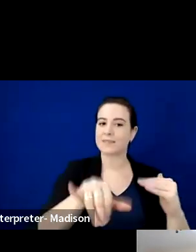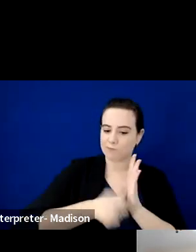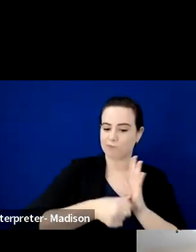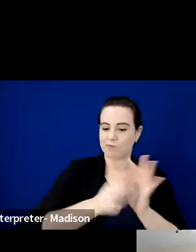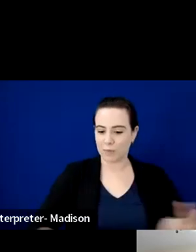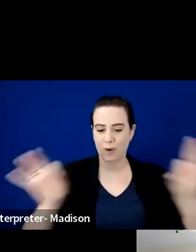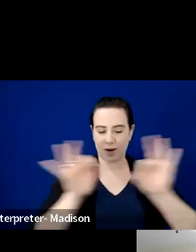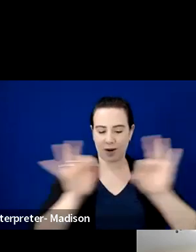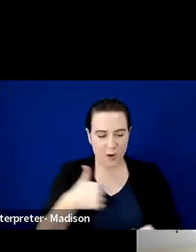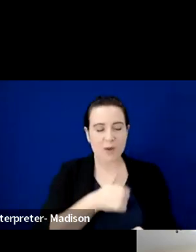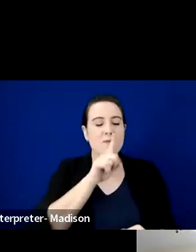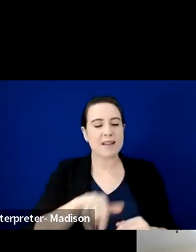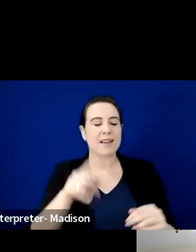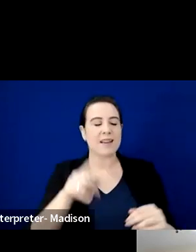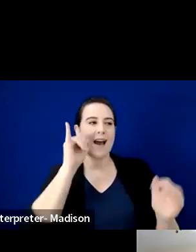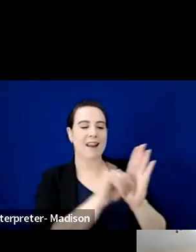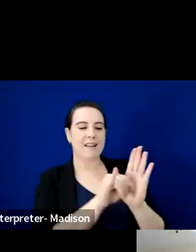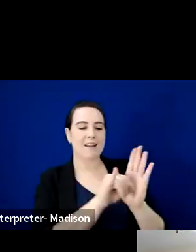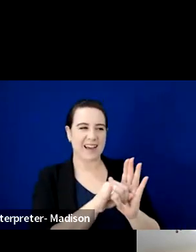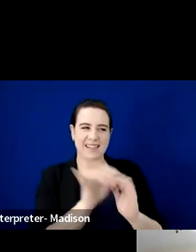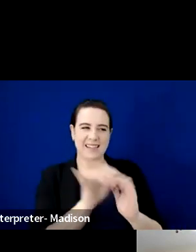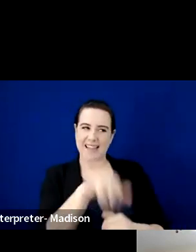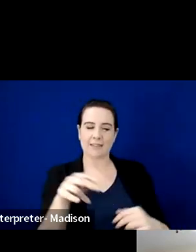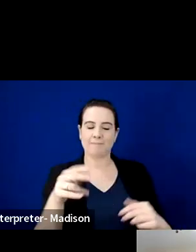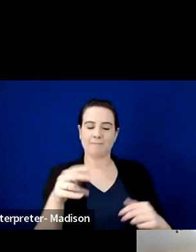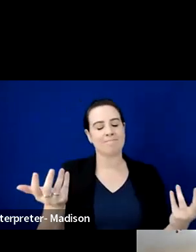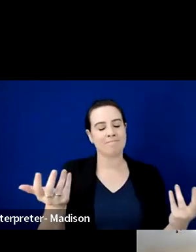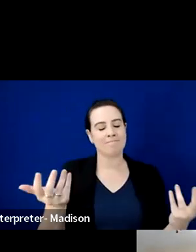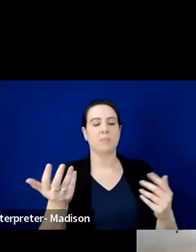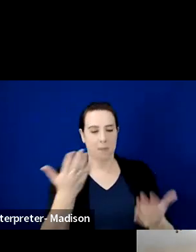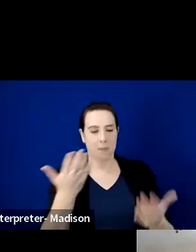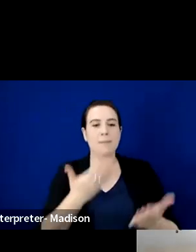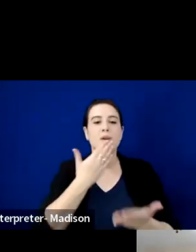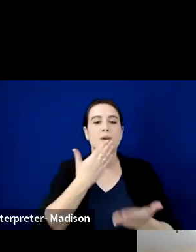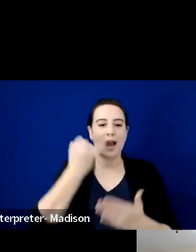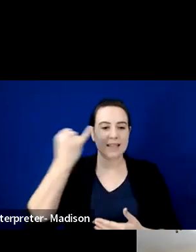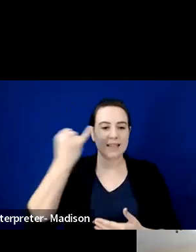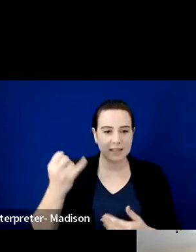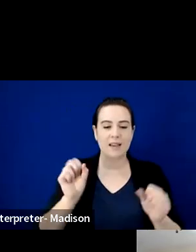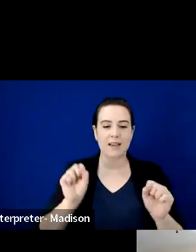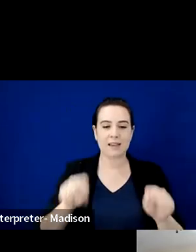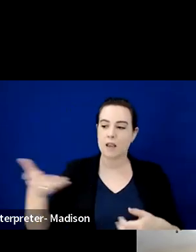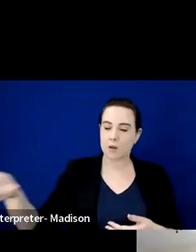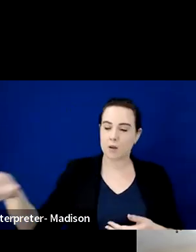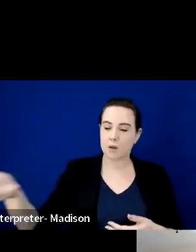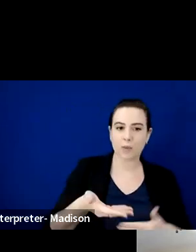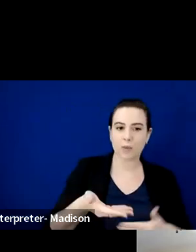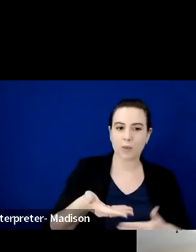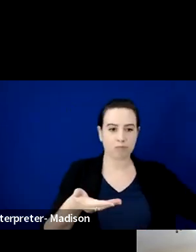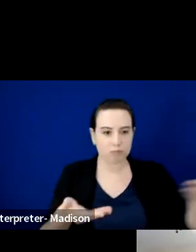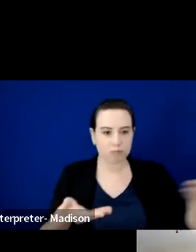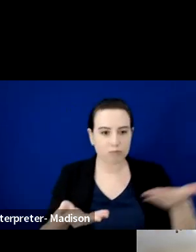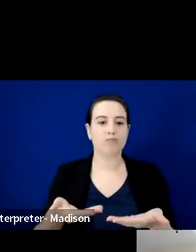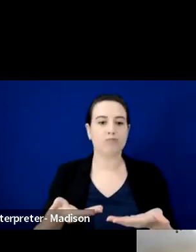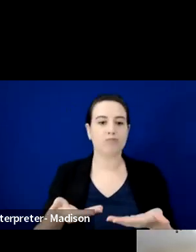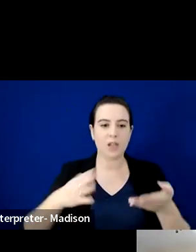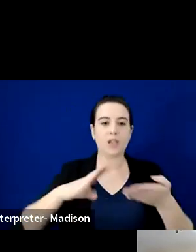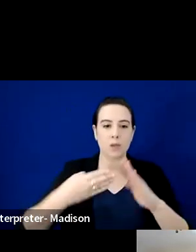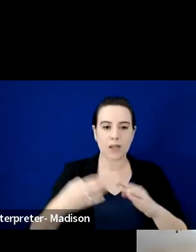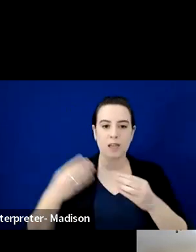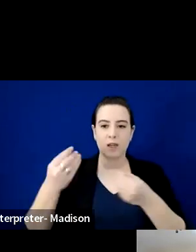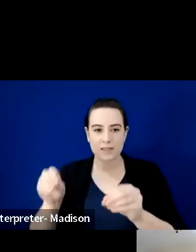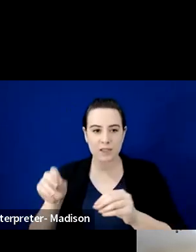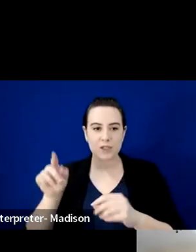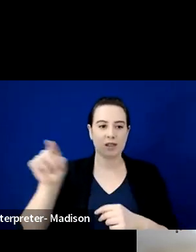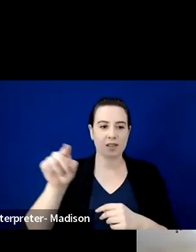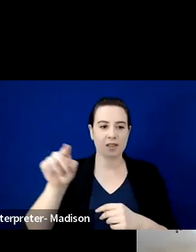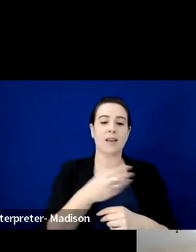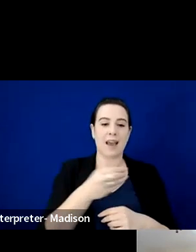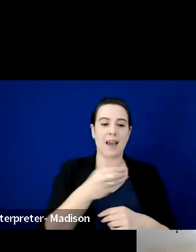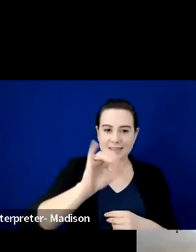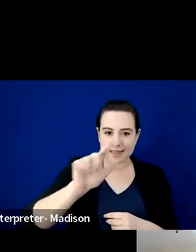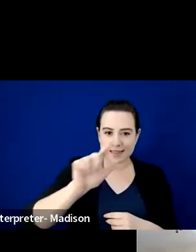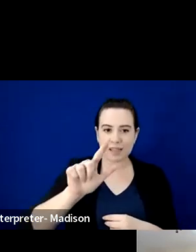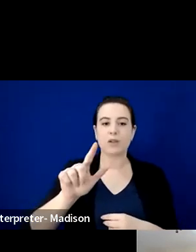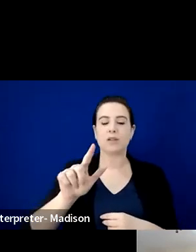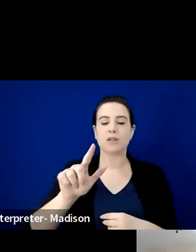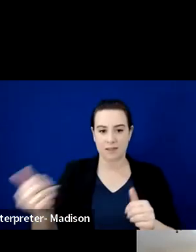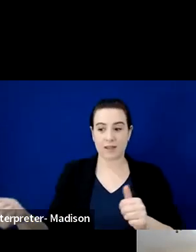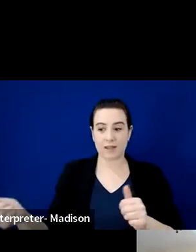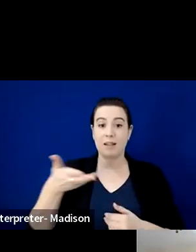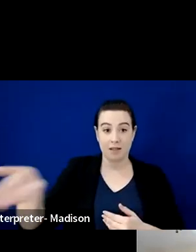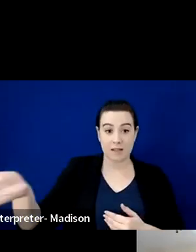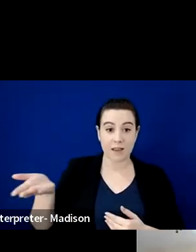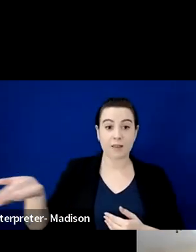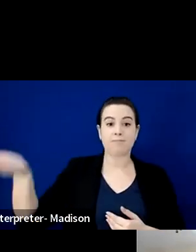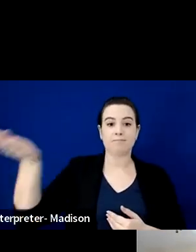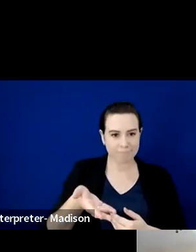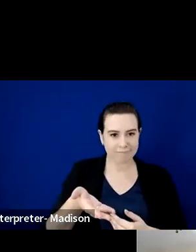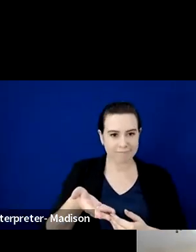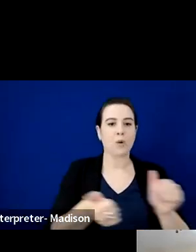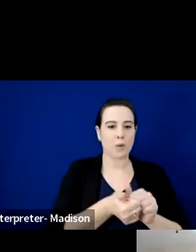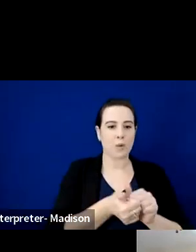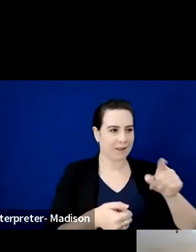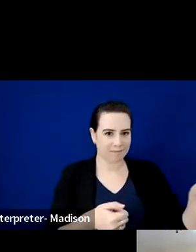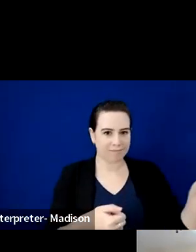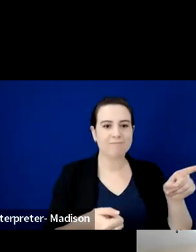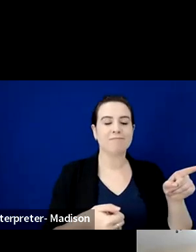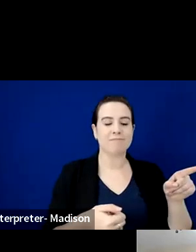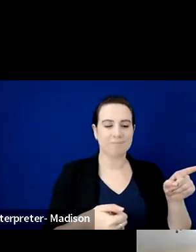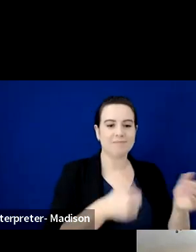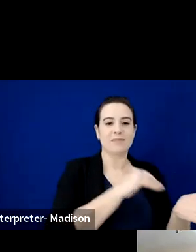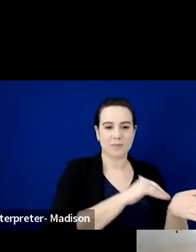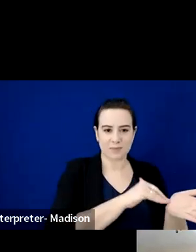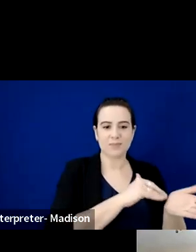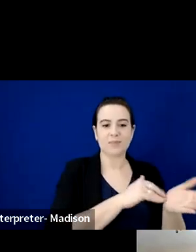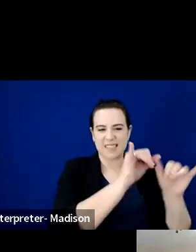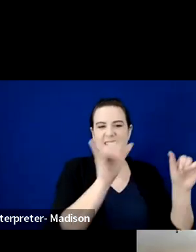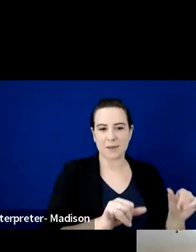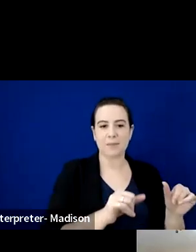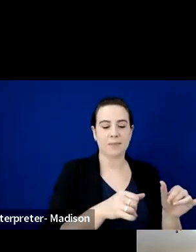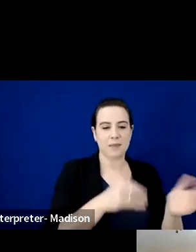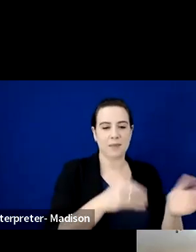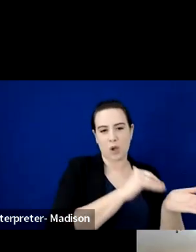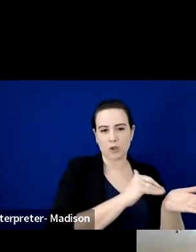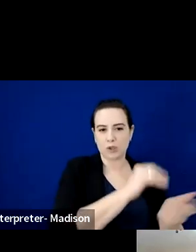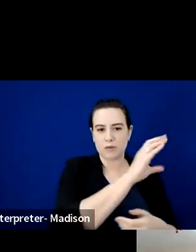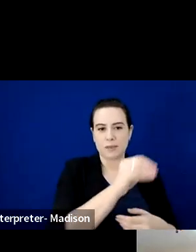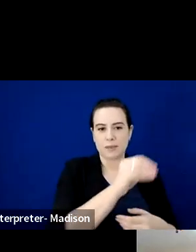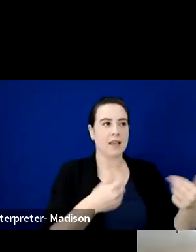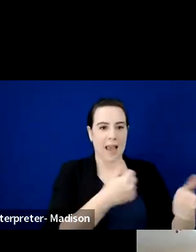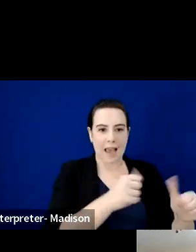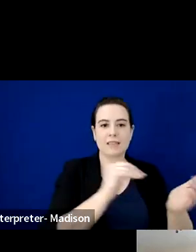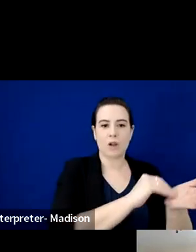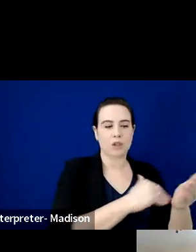Equity and outcomes really begins with equity and perspectives in the initial outset.